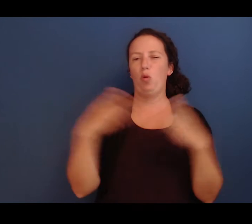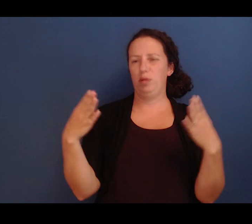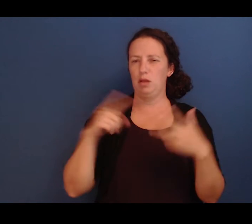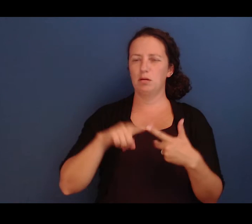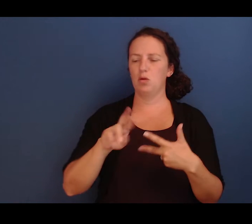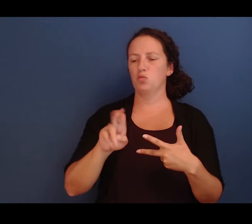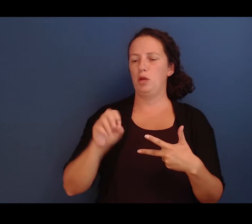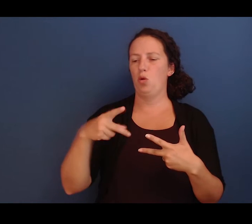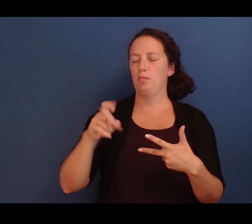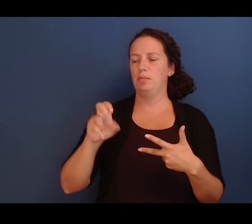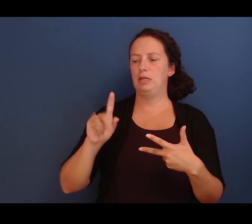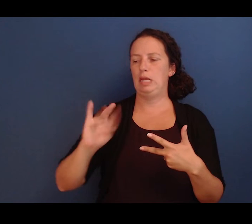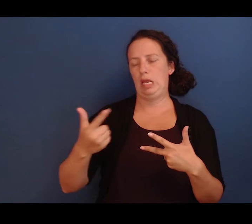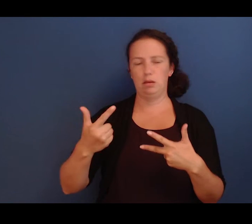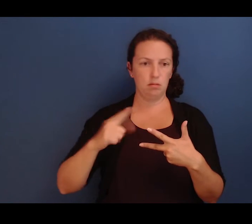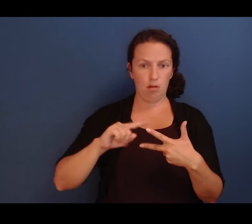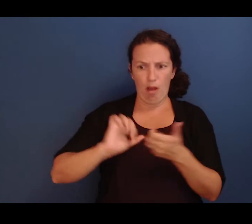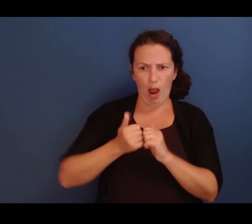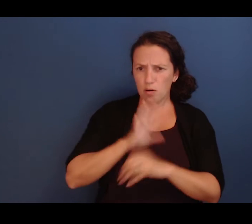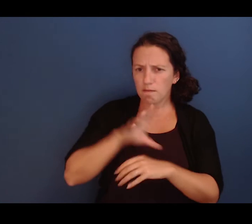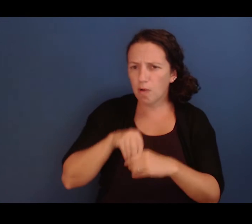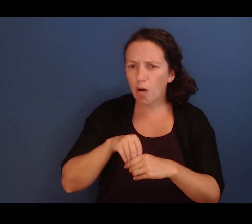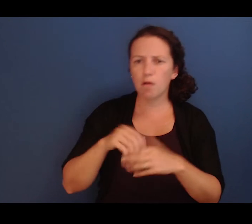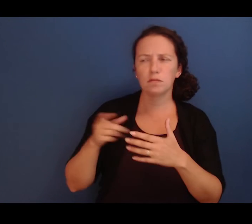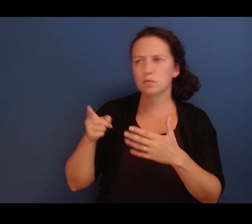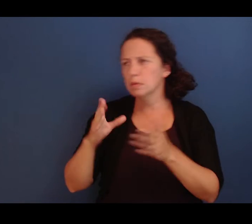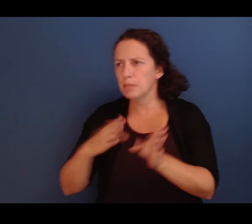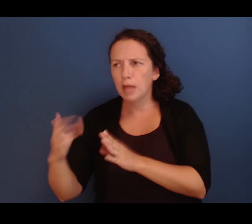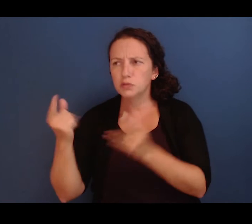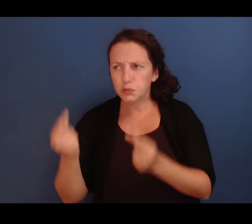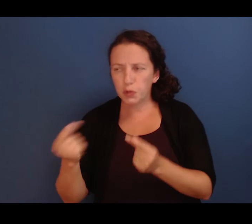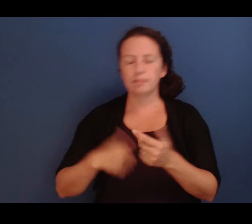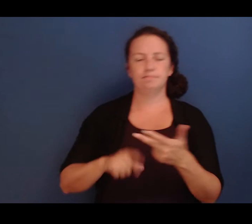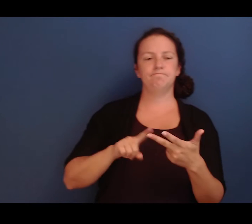the college doing about reopening and how can we evolve in that pursuit? And of course